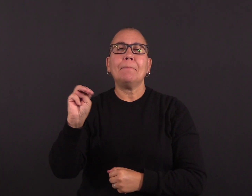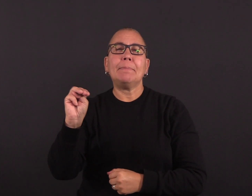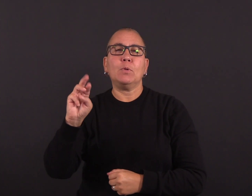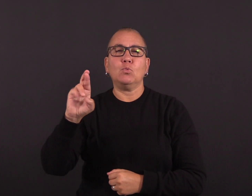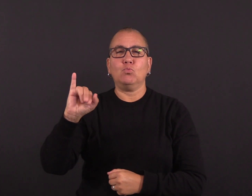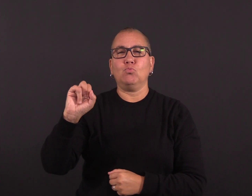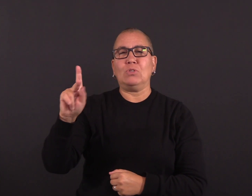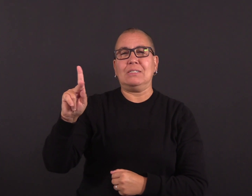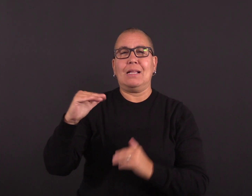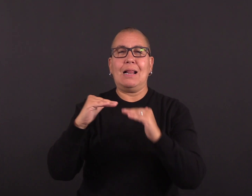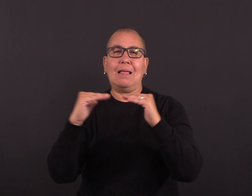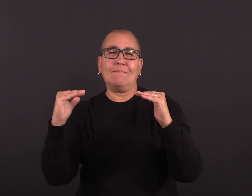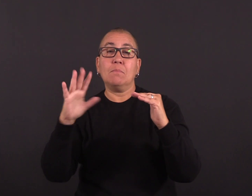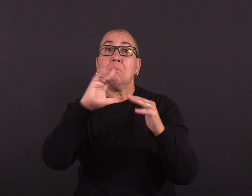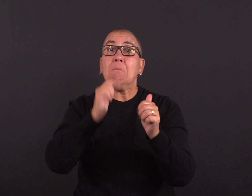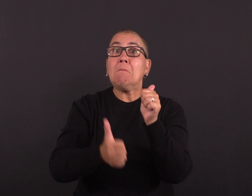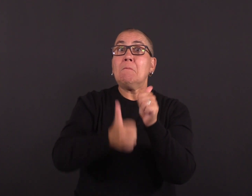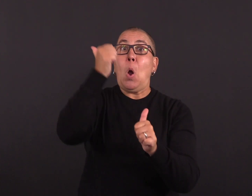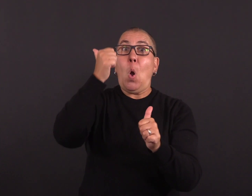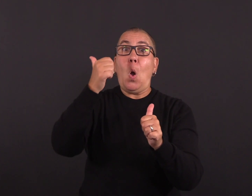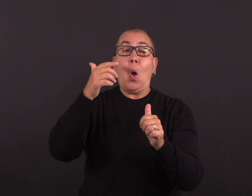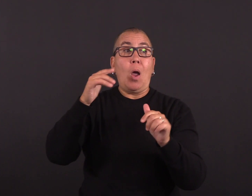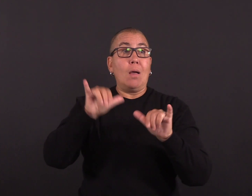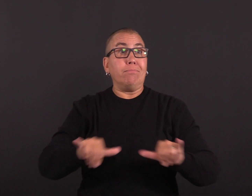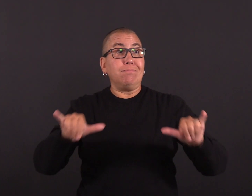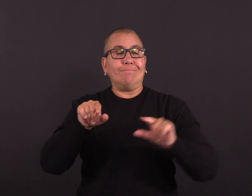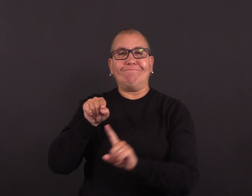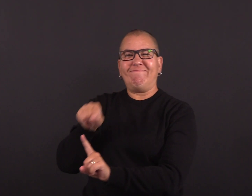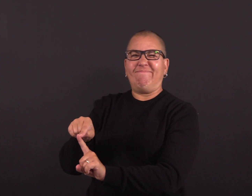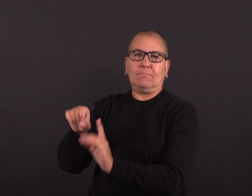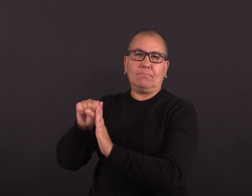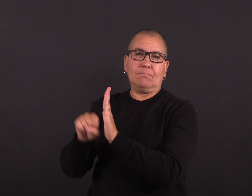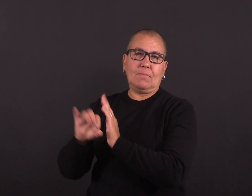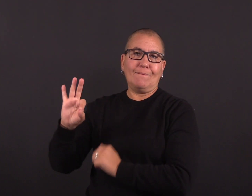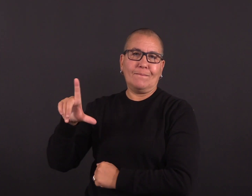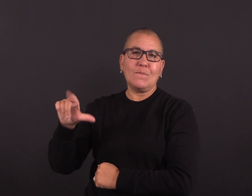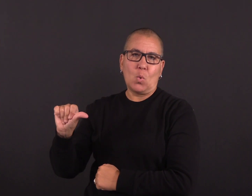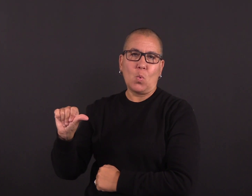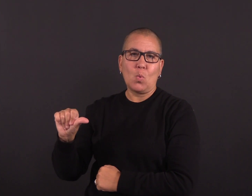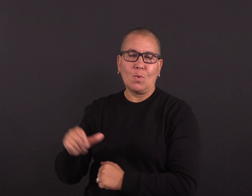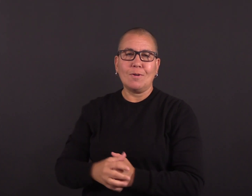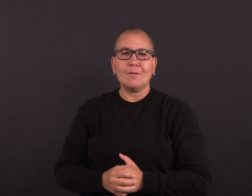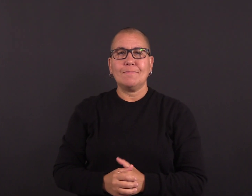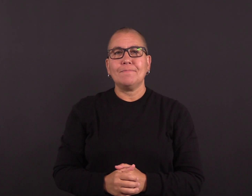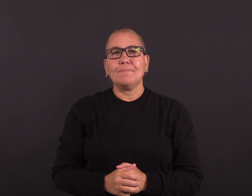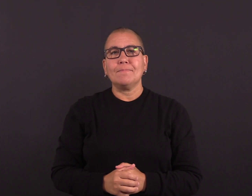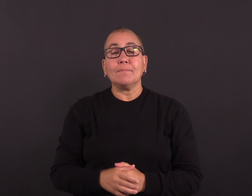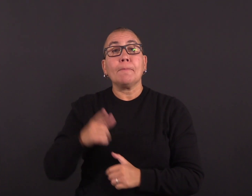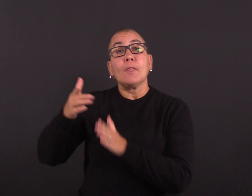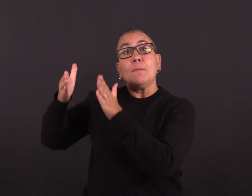this point, especially with the uptick we’re starting to see now, which I don’t know when it